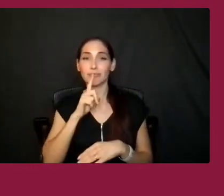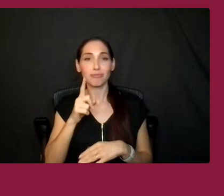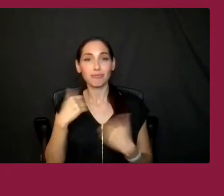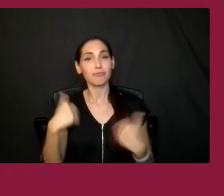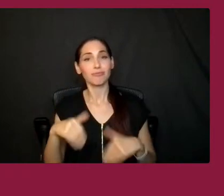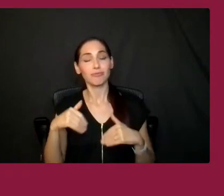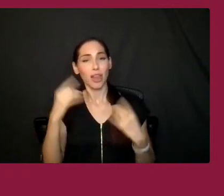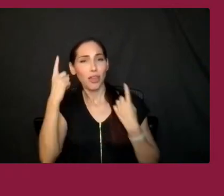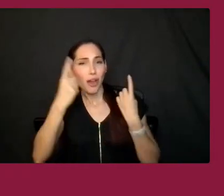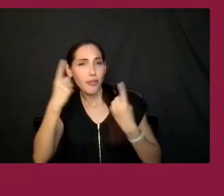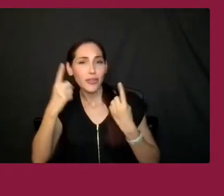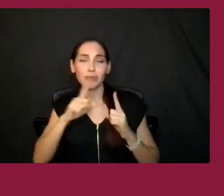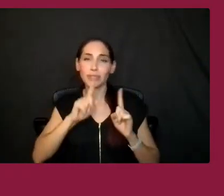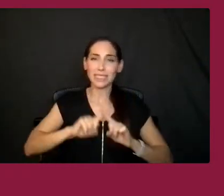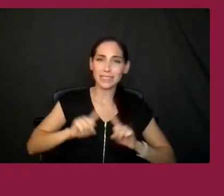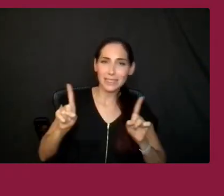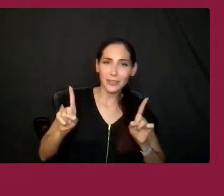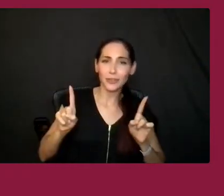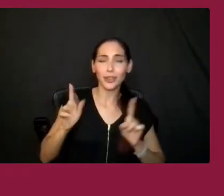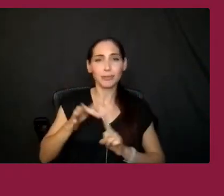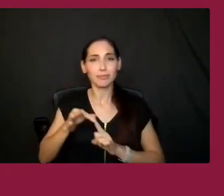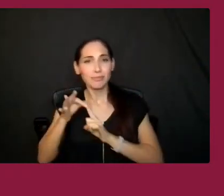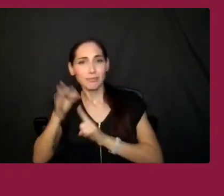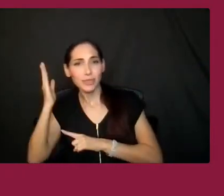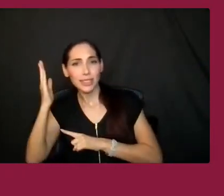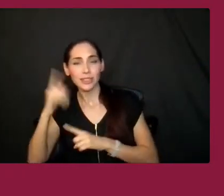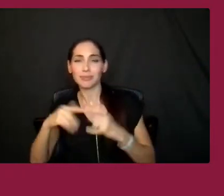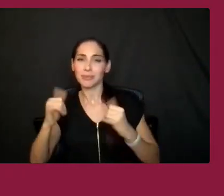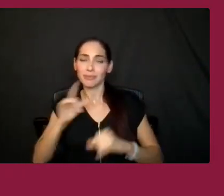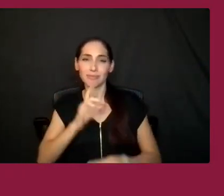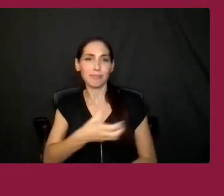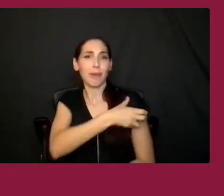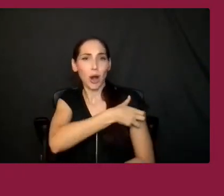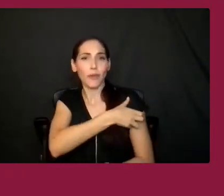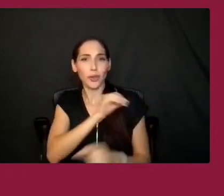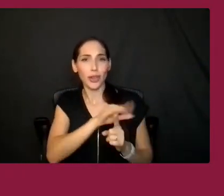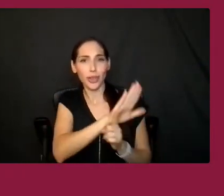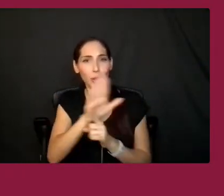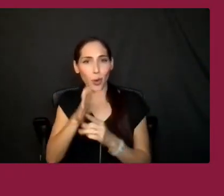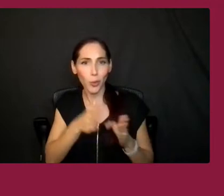very different, but, but powerful in their own way and compelling, I thought.